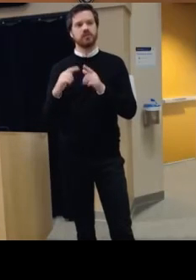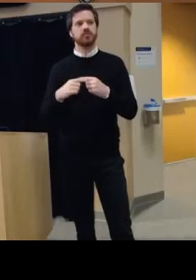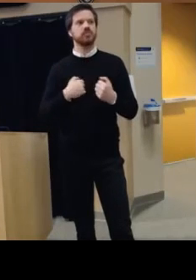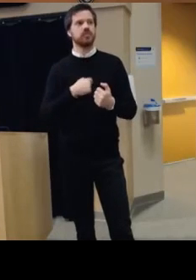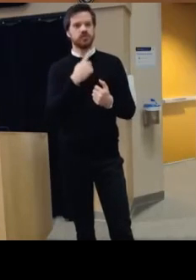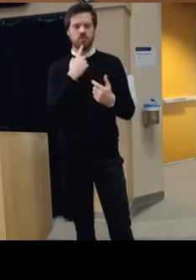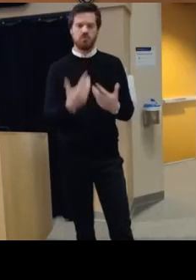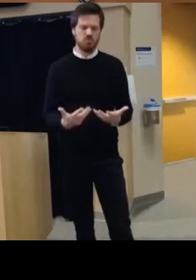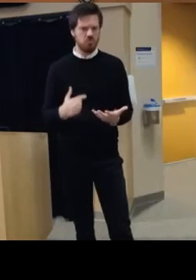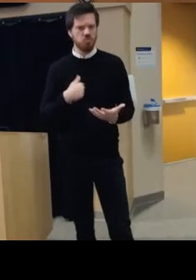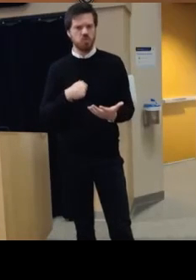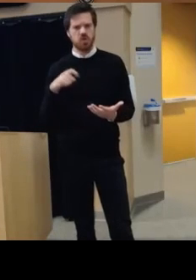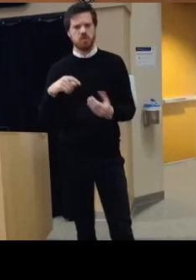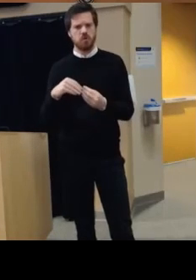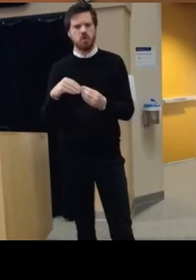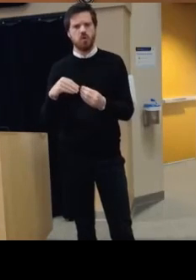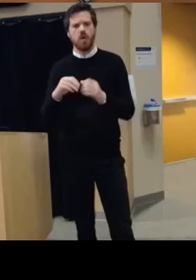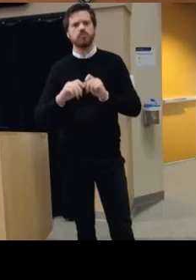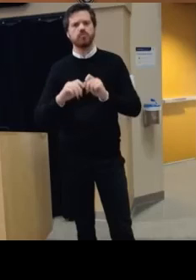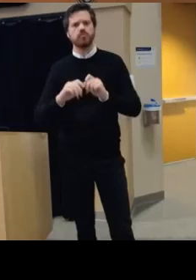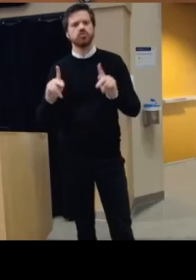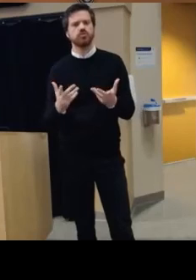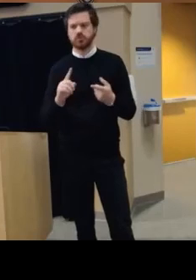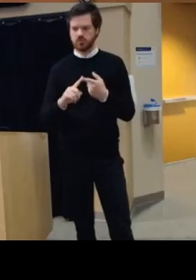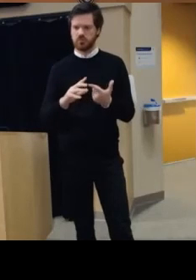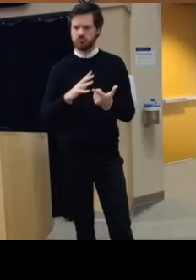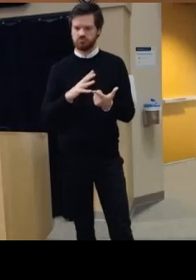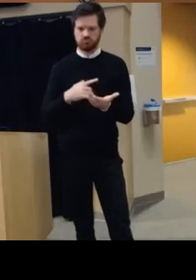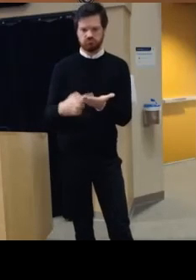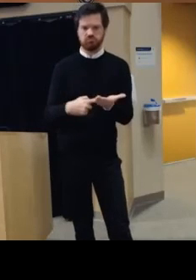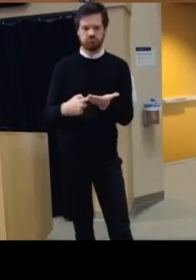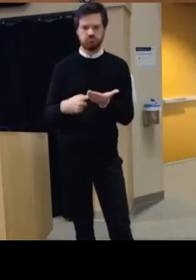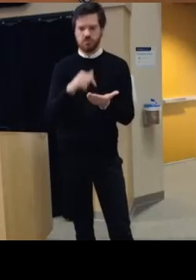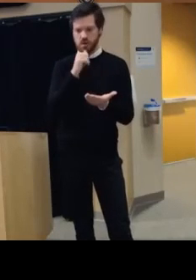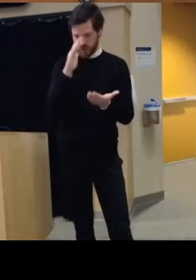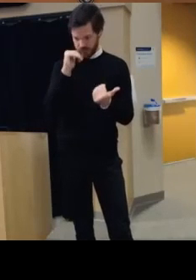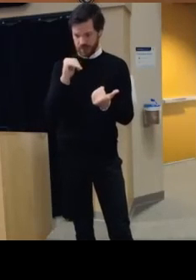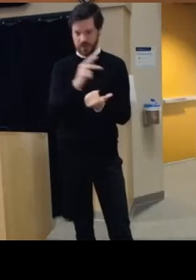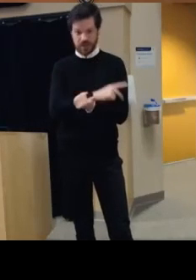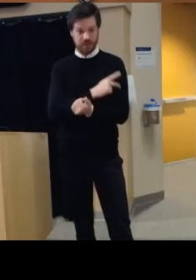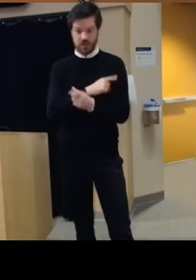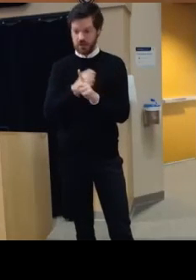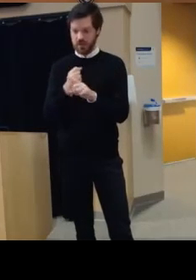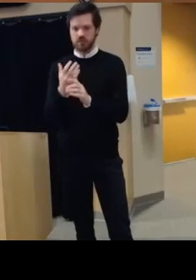and said you know we need more opportunities to debrief unexpected patient deaths right you can